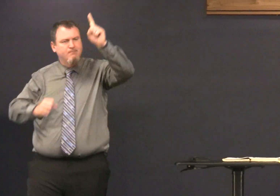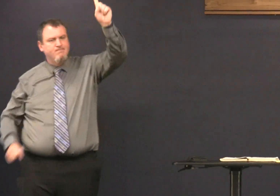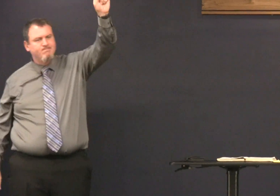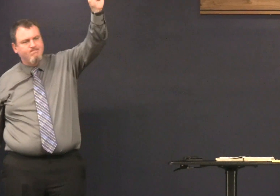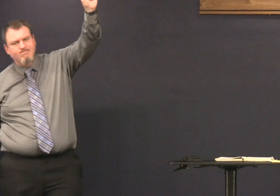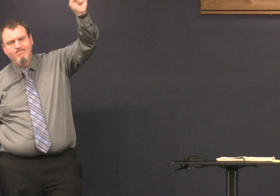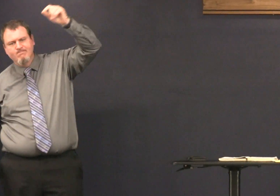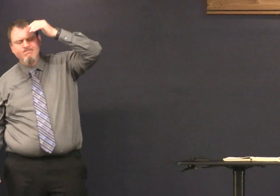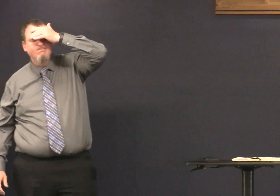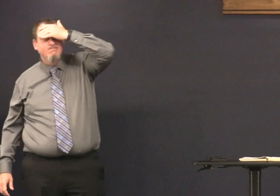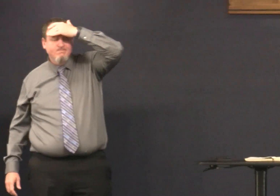we must trust him